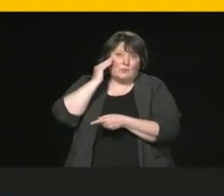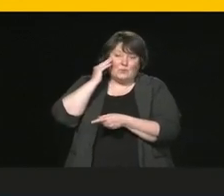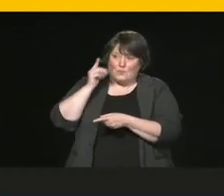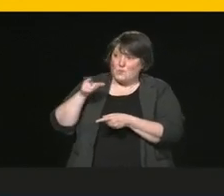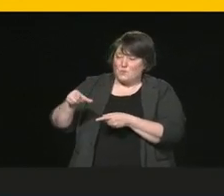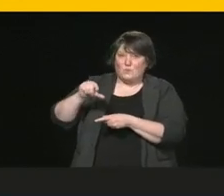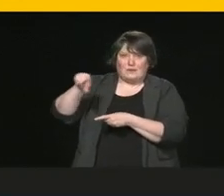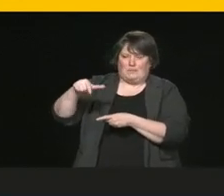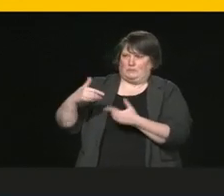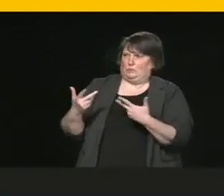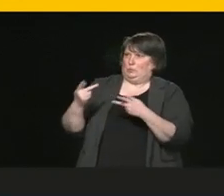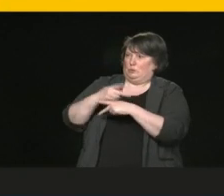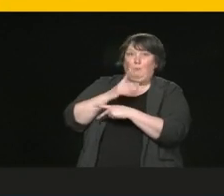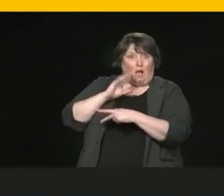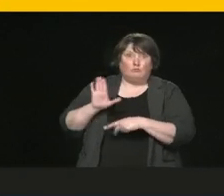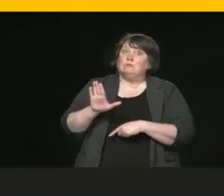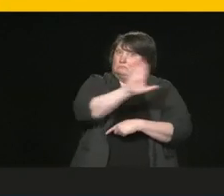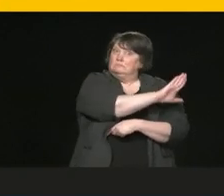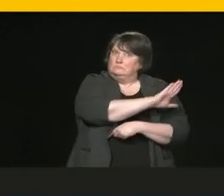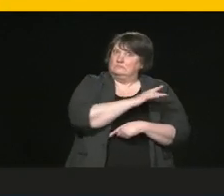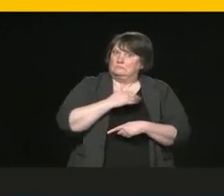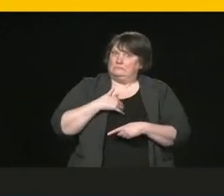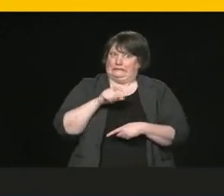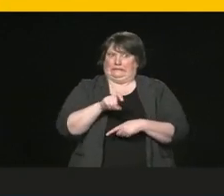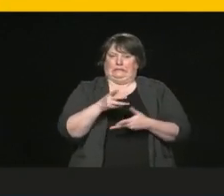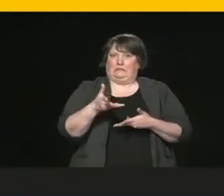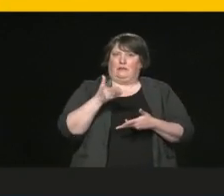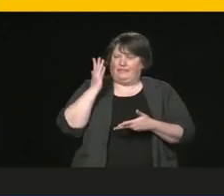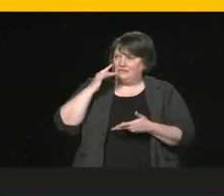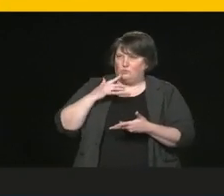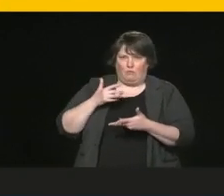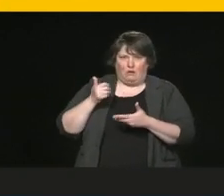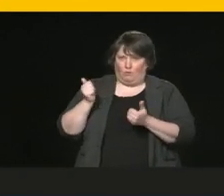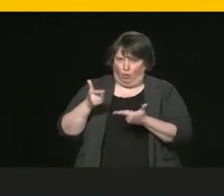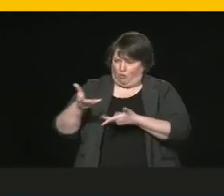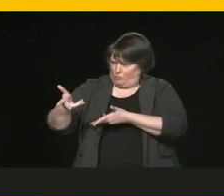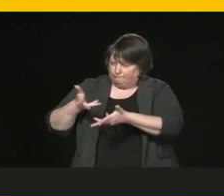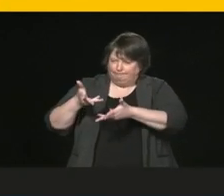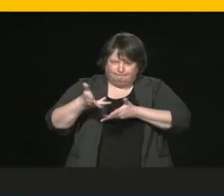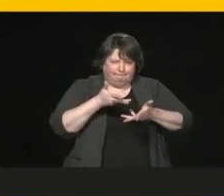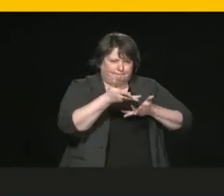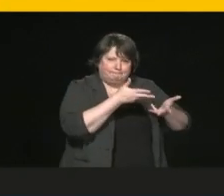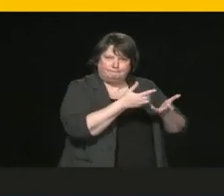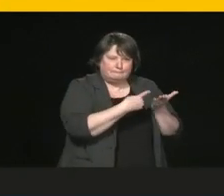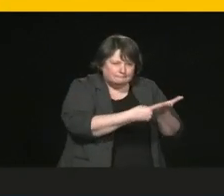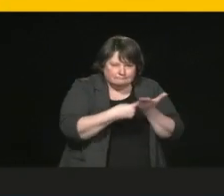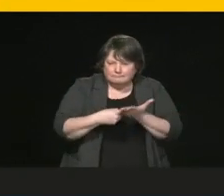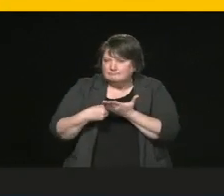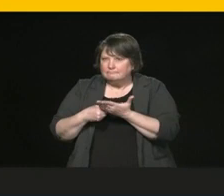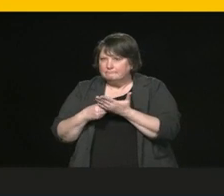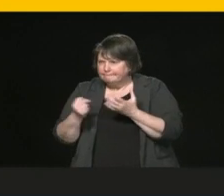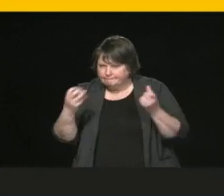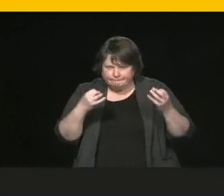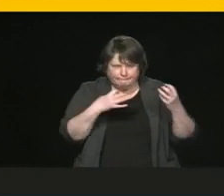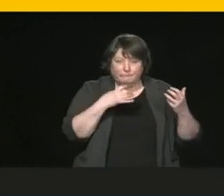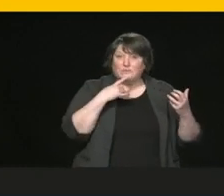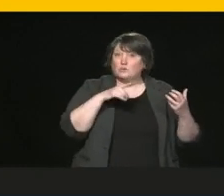WE KNOW THAT THERE ARE NEEDS OUT THERE IN QUEBEC AND RIGHT ACROSS THE COUNTRY.